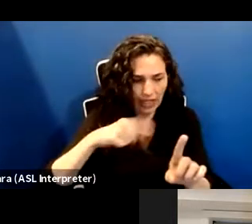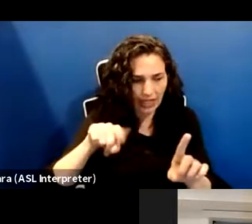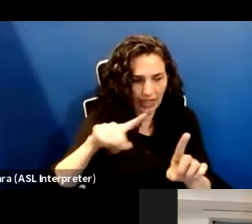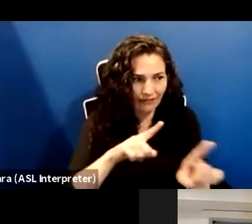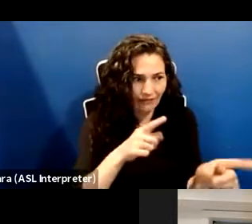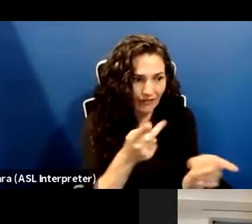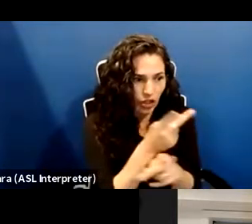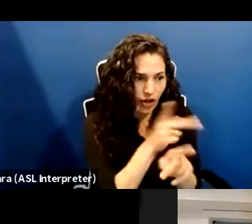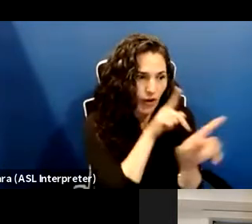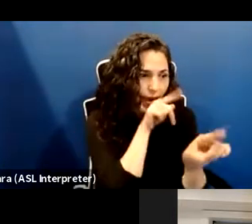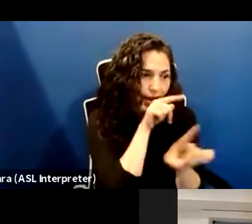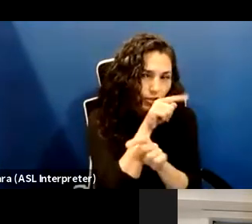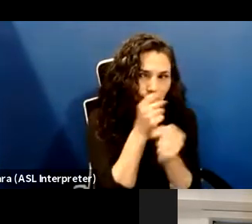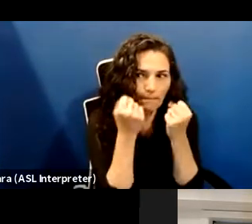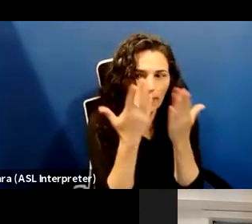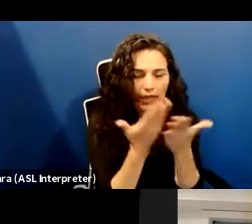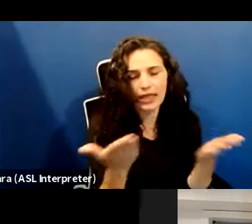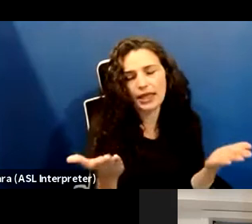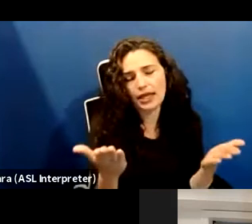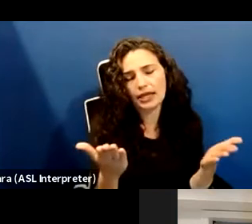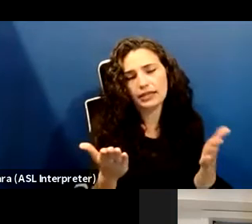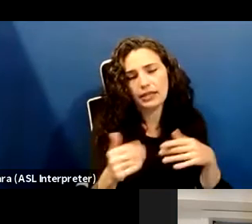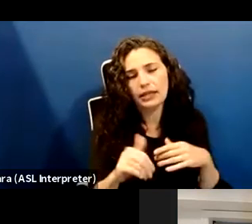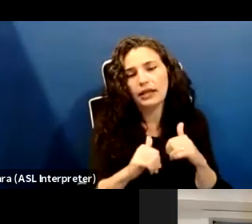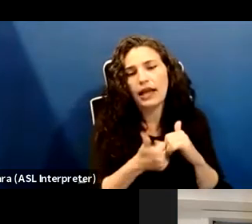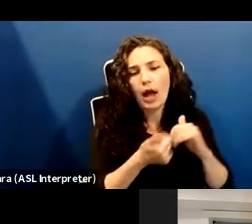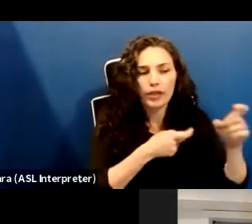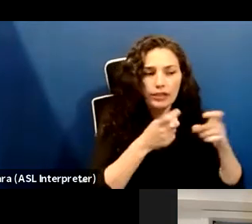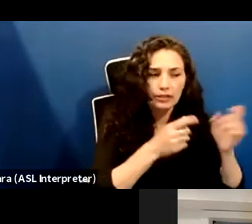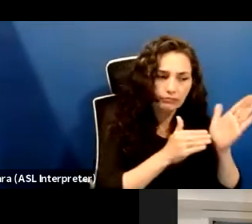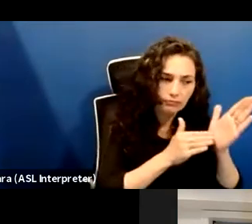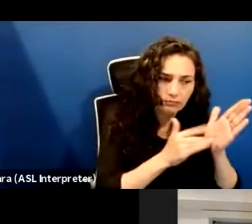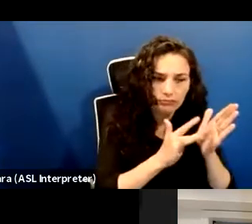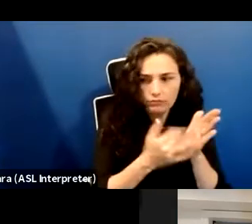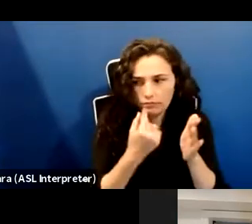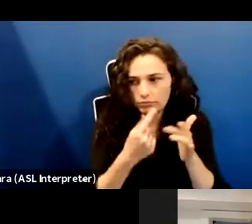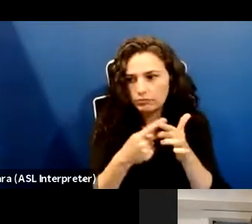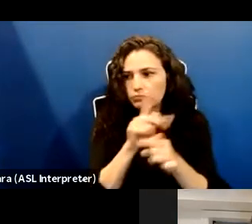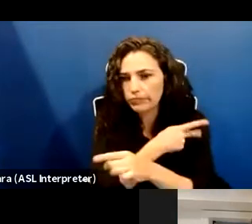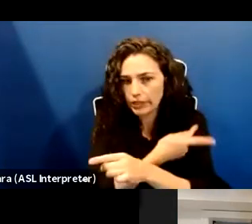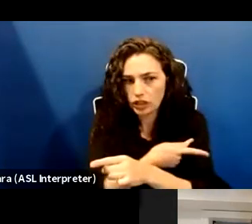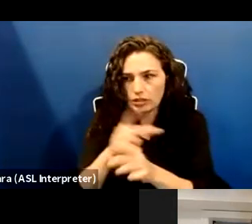their medicine for their patient, for their departments, for themselves, for their families, just to figure it out.